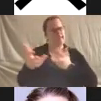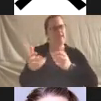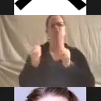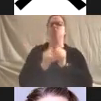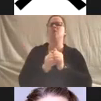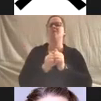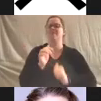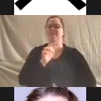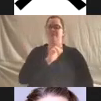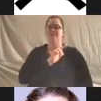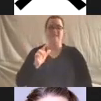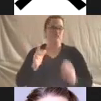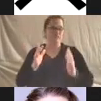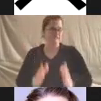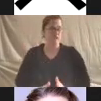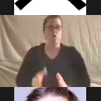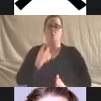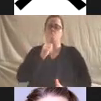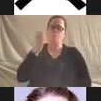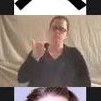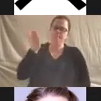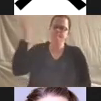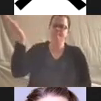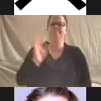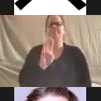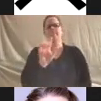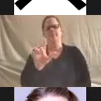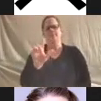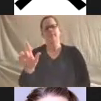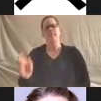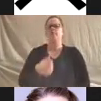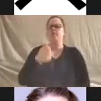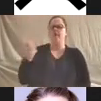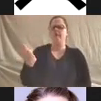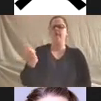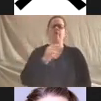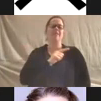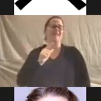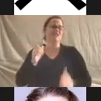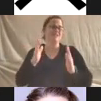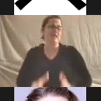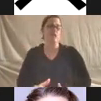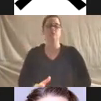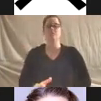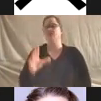whoever introduced our bill, or other legislators who were co-sponsors of your bill,